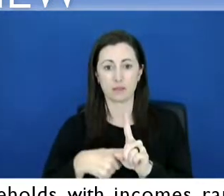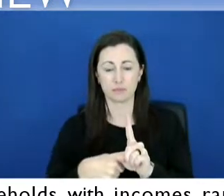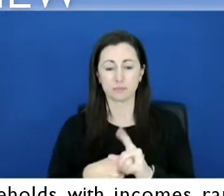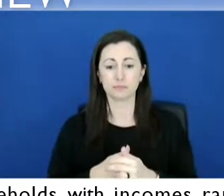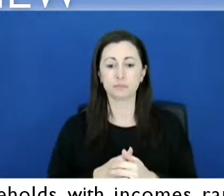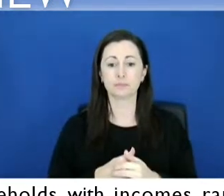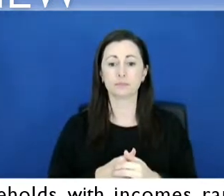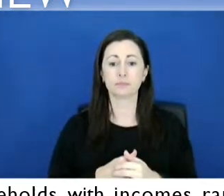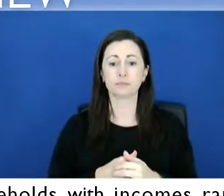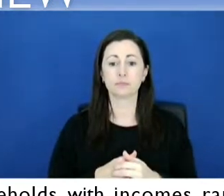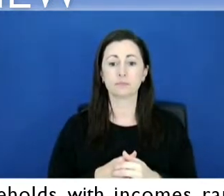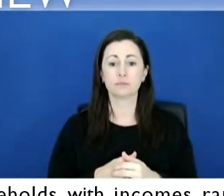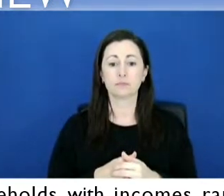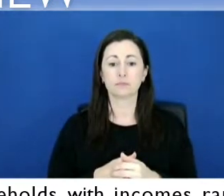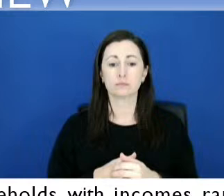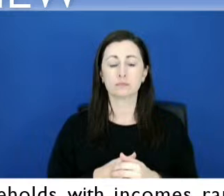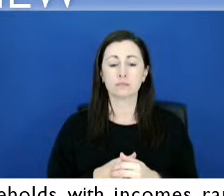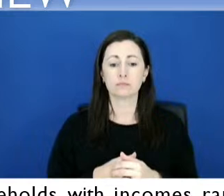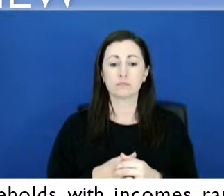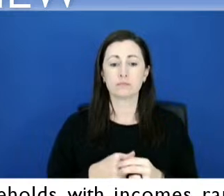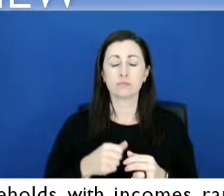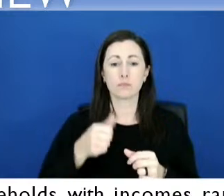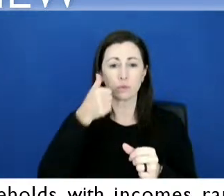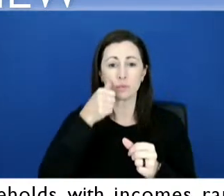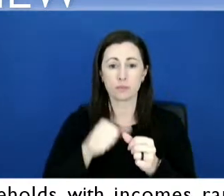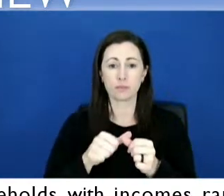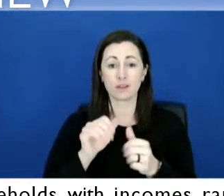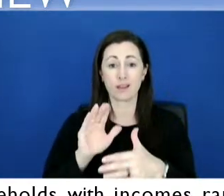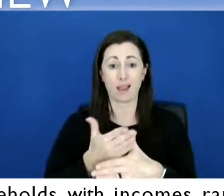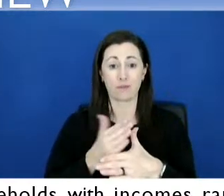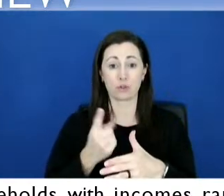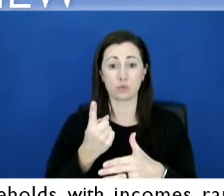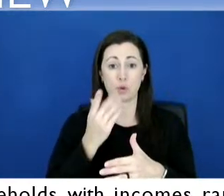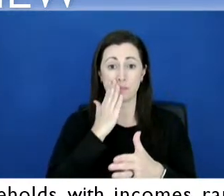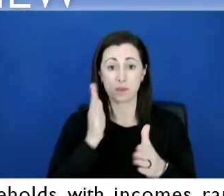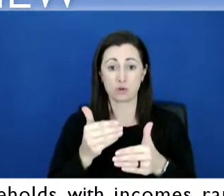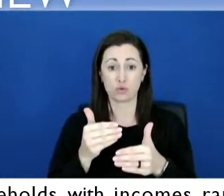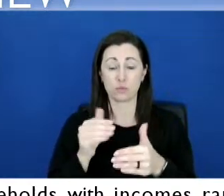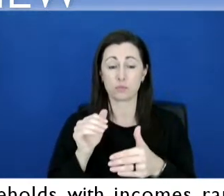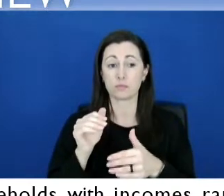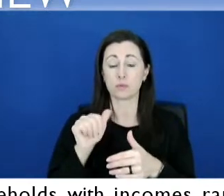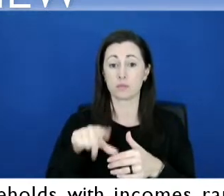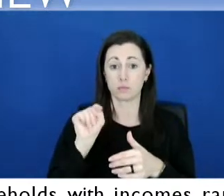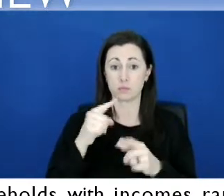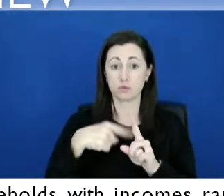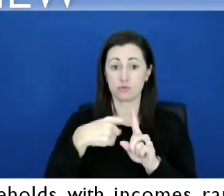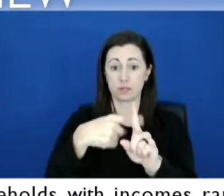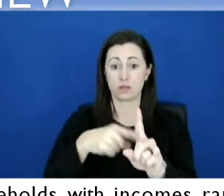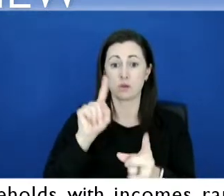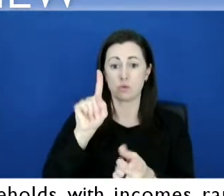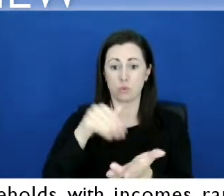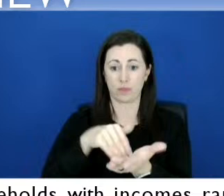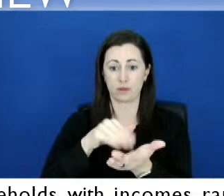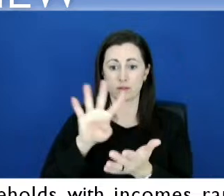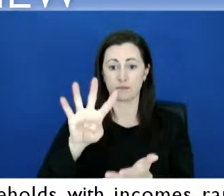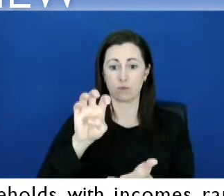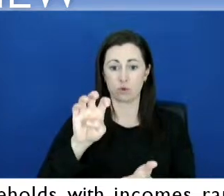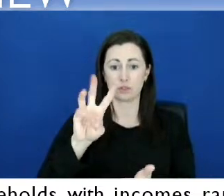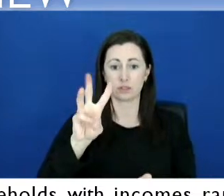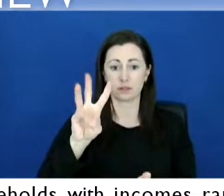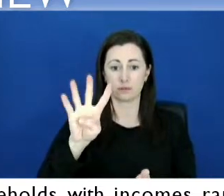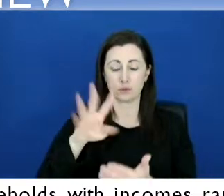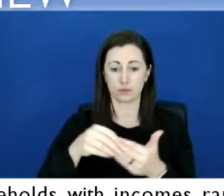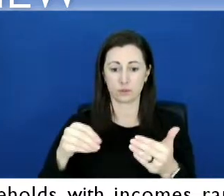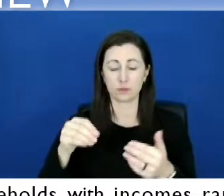BETWEEN 250 AND $550 MONTHLY.